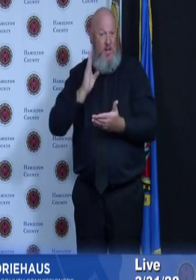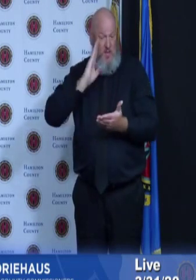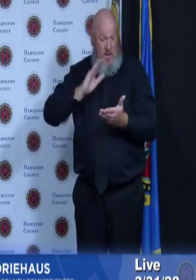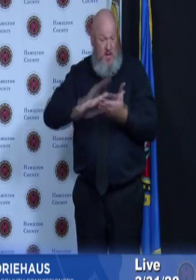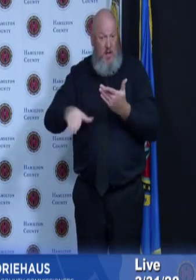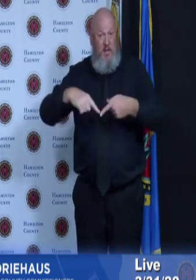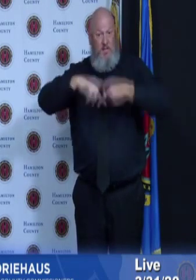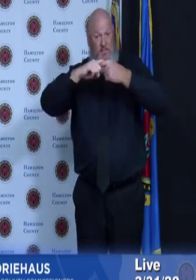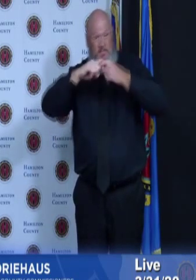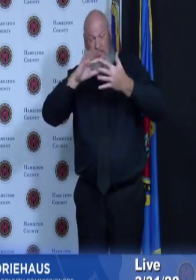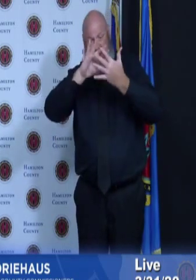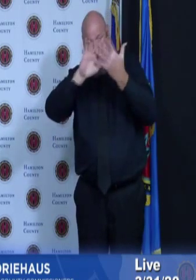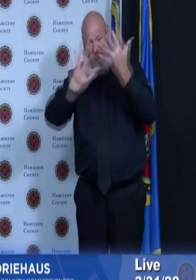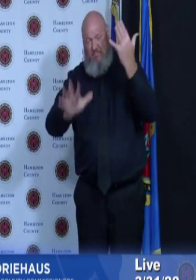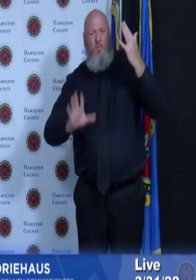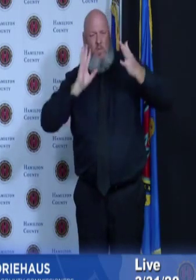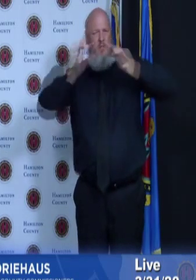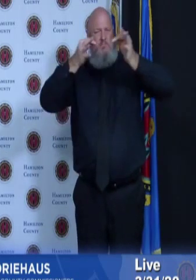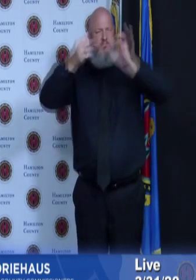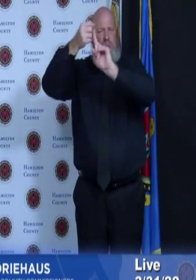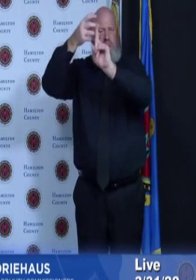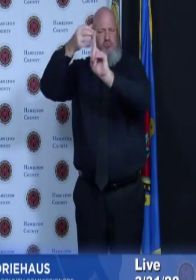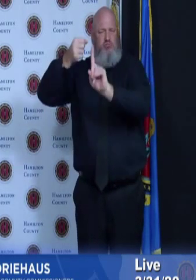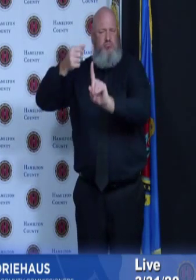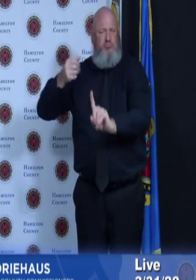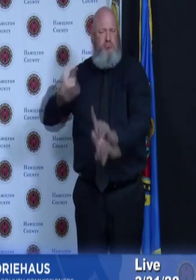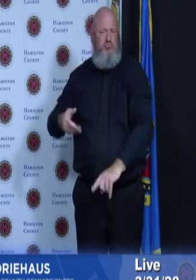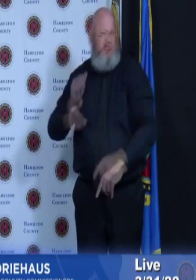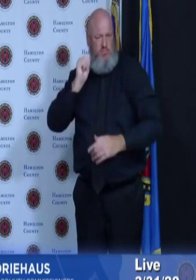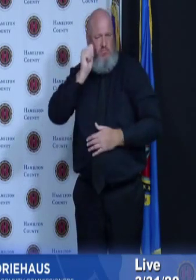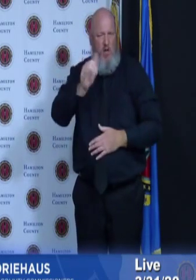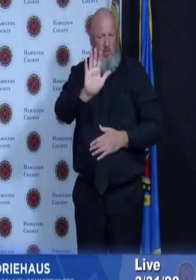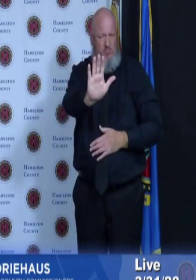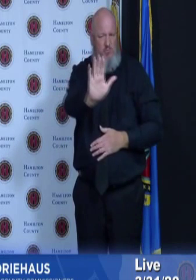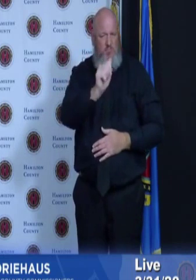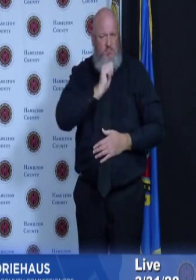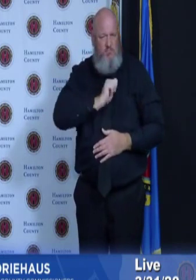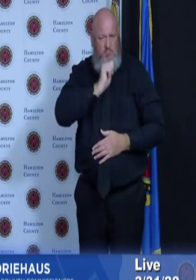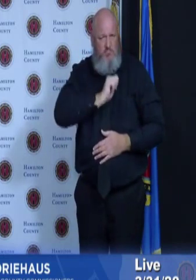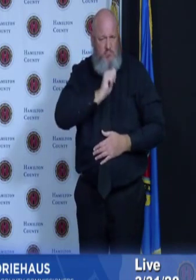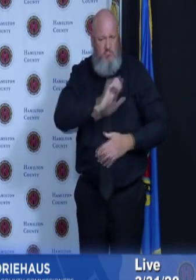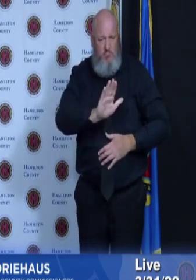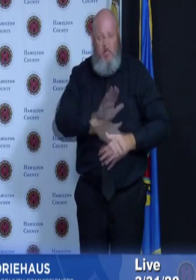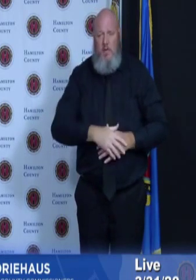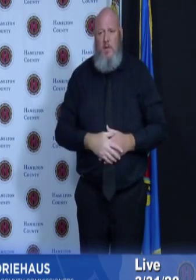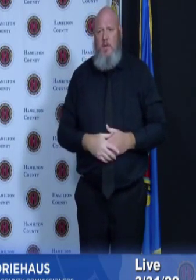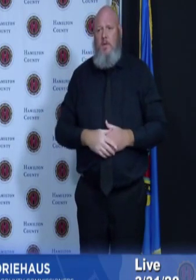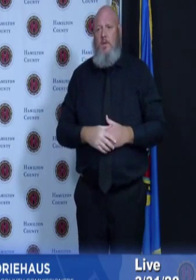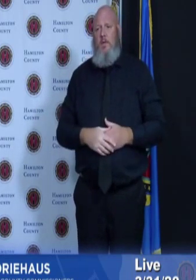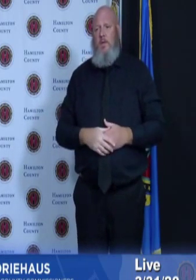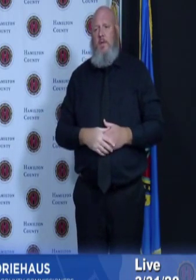quickly but I think you know we have to look at all the options here and get it